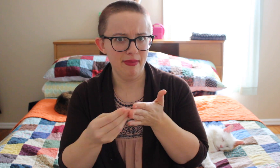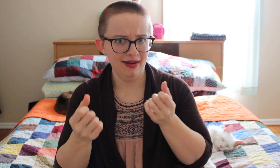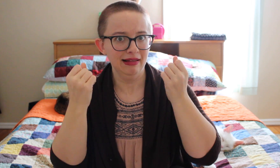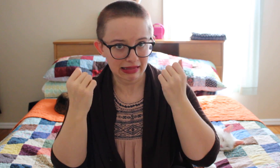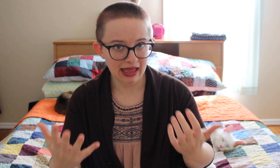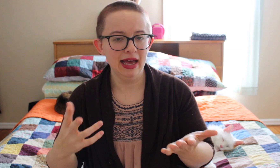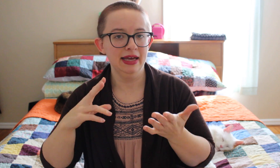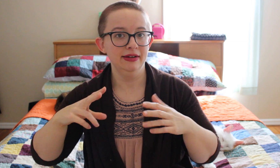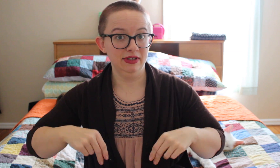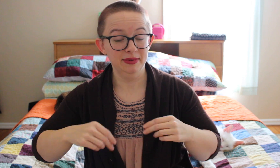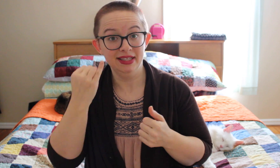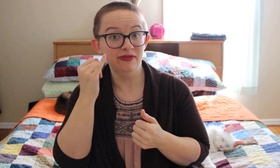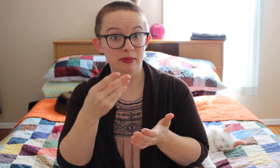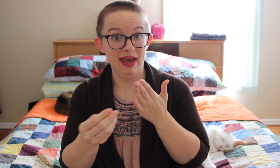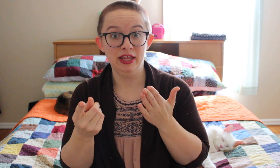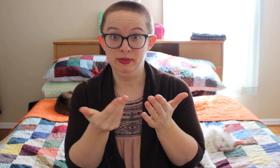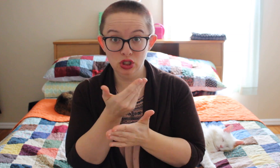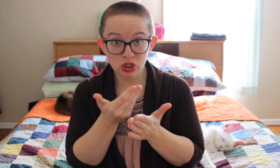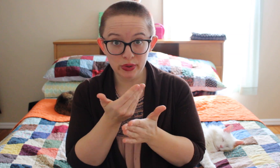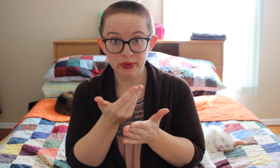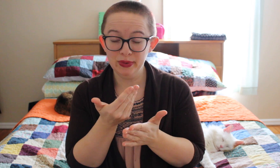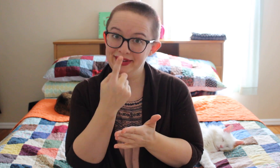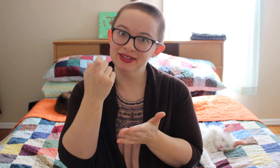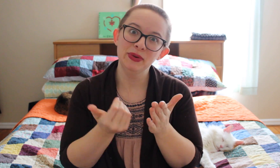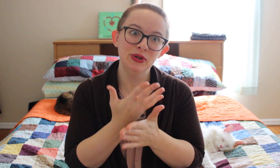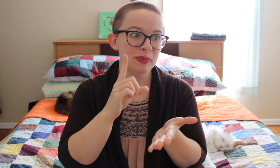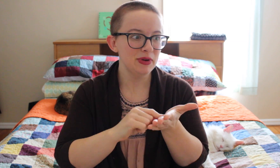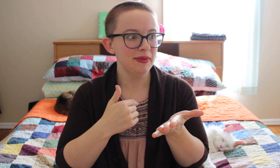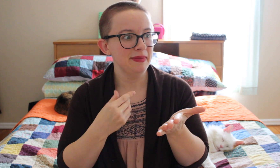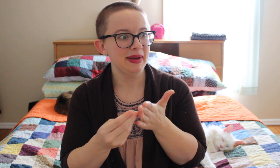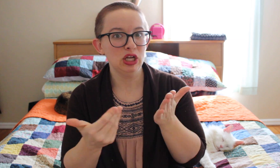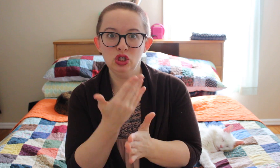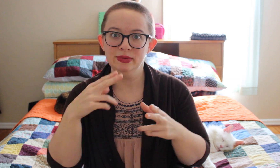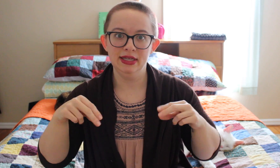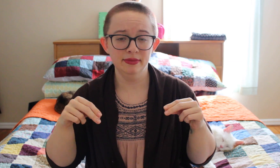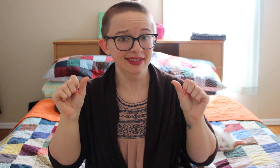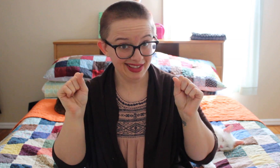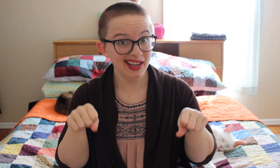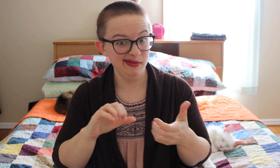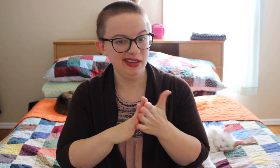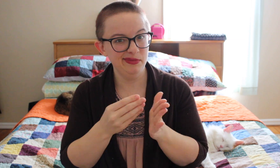Then you tend to buy a lot of cloth diapers. If you're buying them new because "oh I want a new print. I want a new diaper."